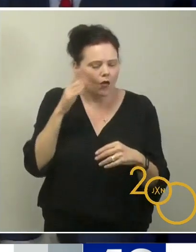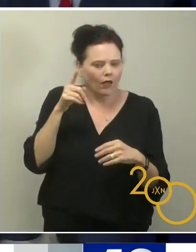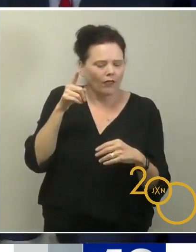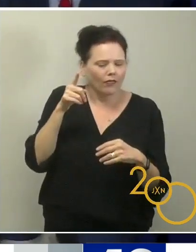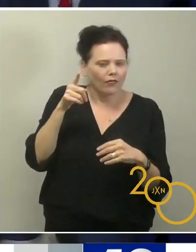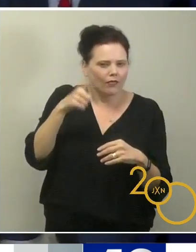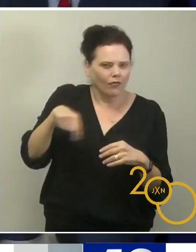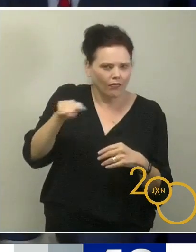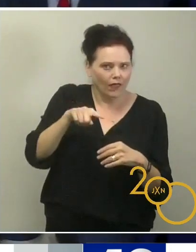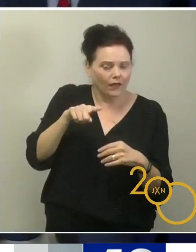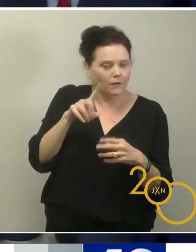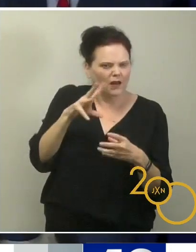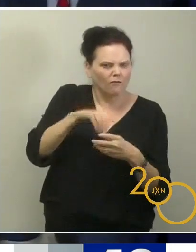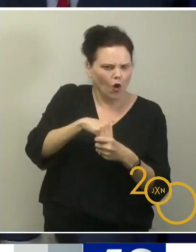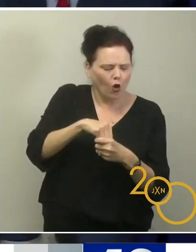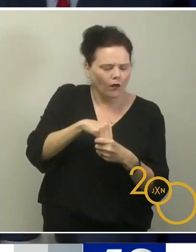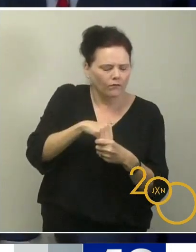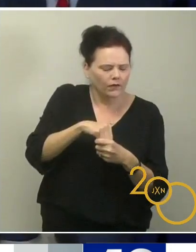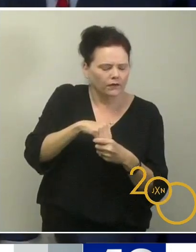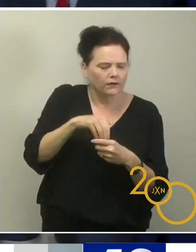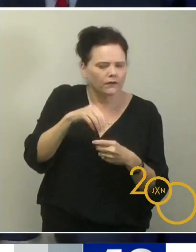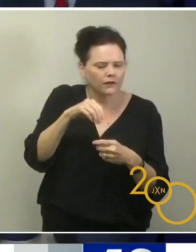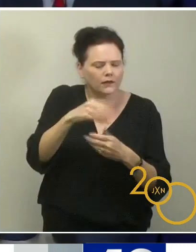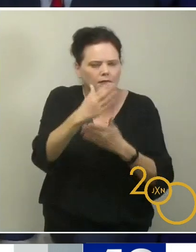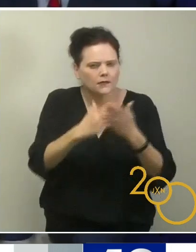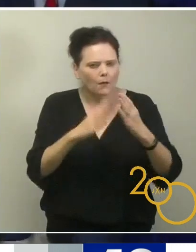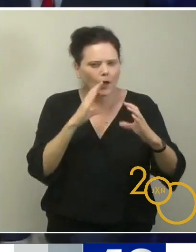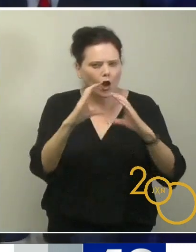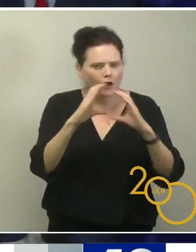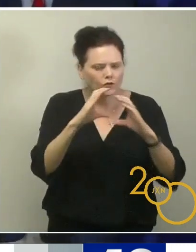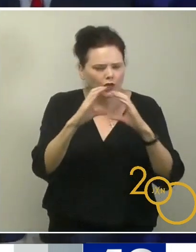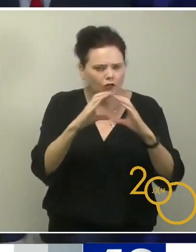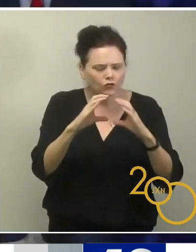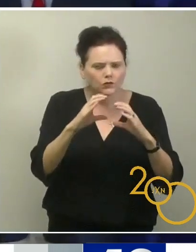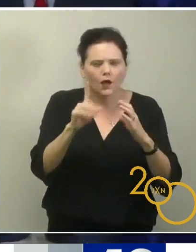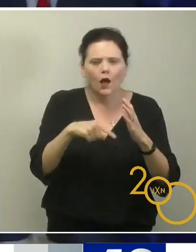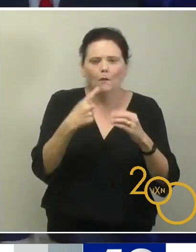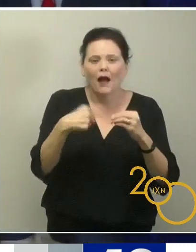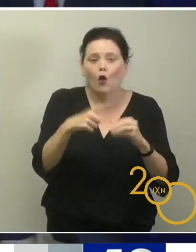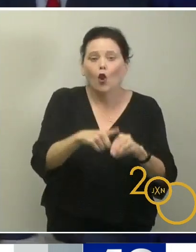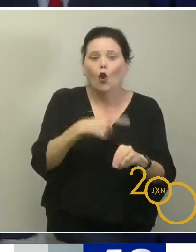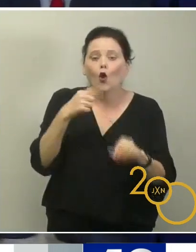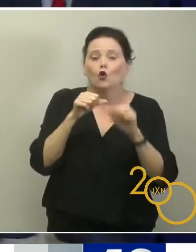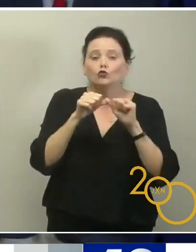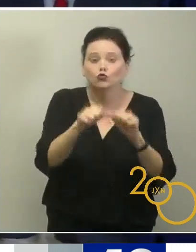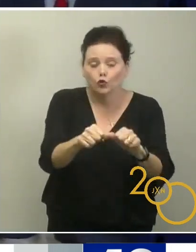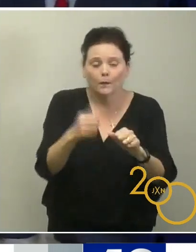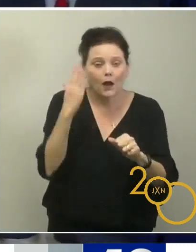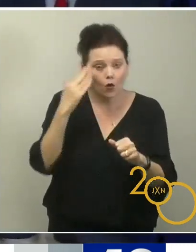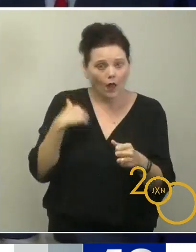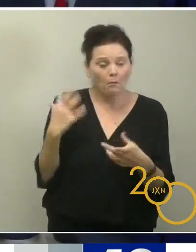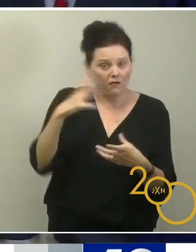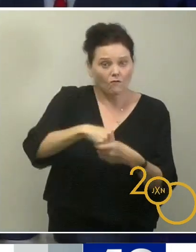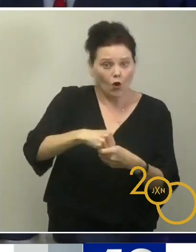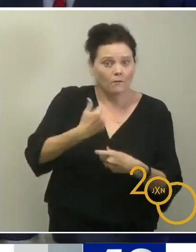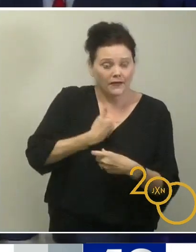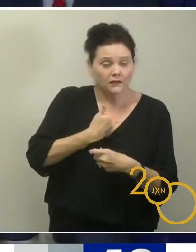RUNNING WATER IN THE CITY. THERE ARE MANY LONG-TERM ISSUES AND LONG-TERM CHALLENGES THAT MUST BE ADDRESSED.